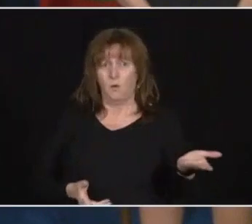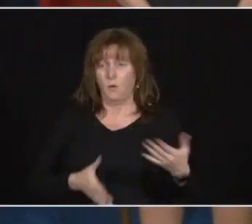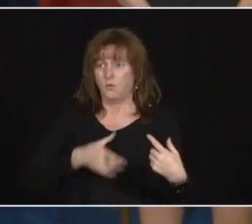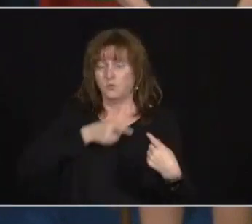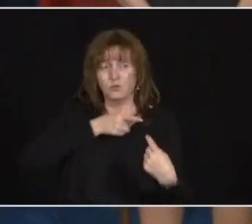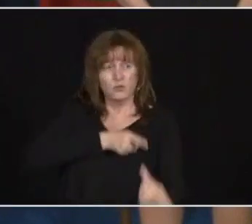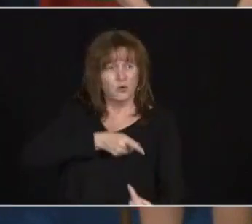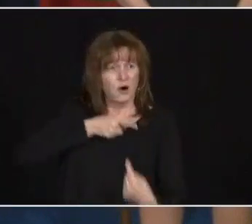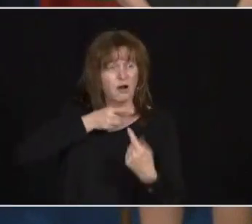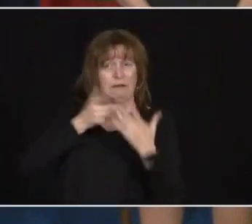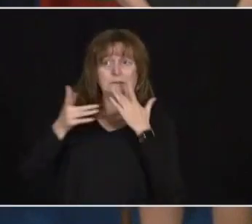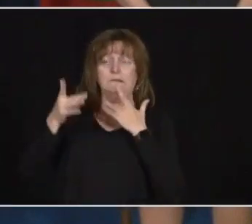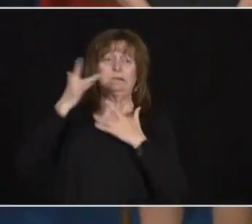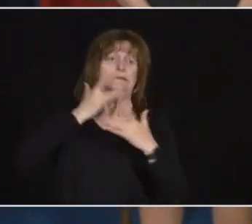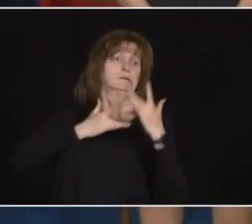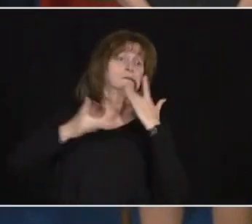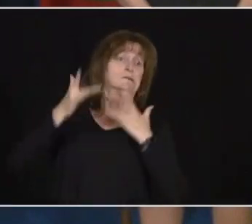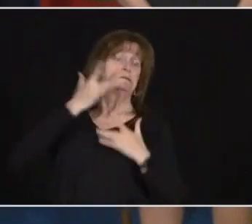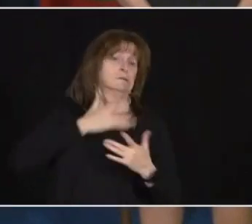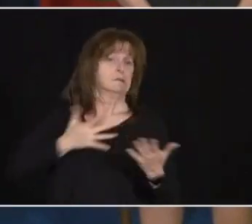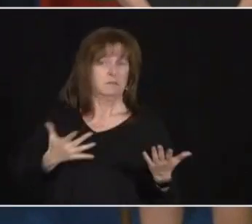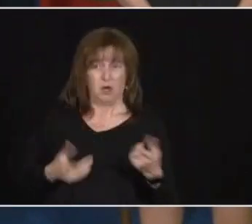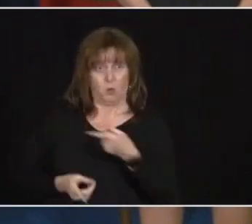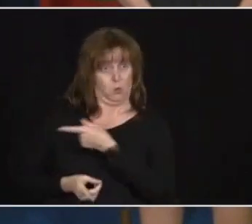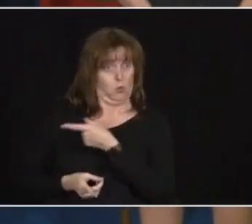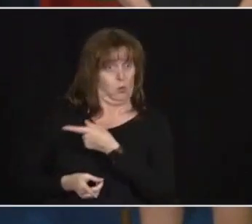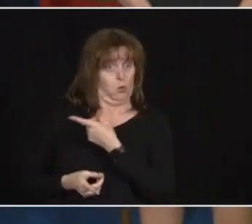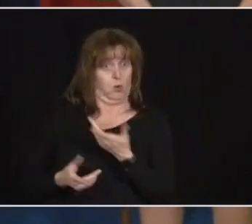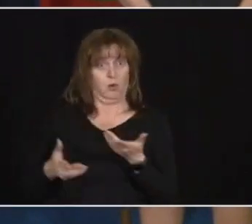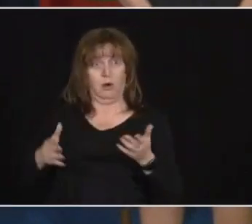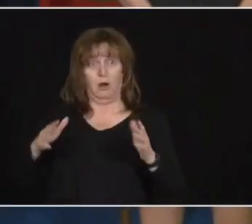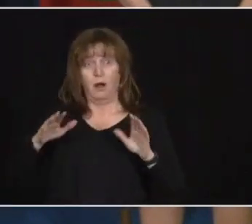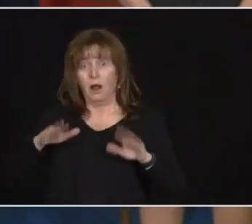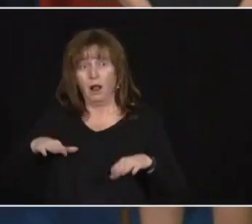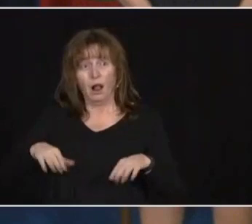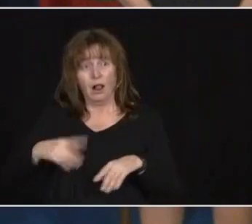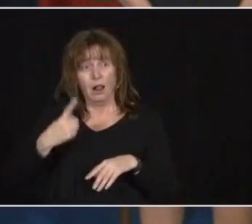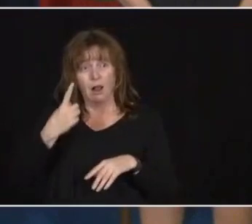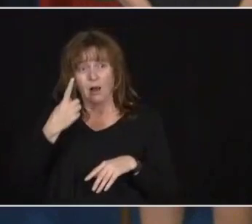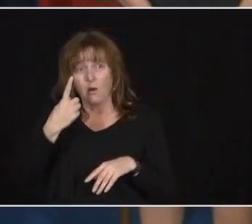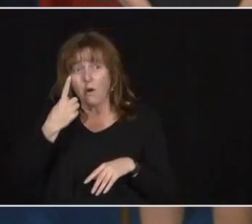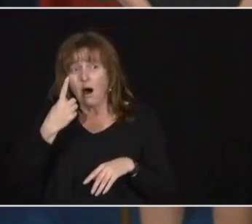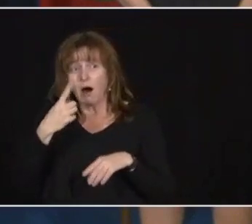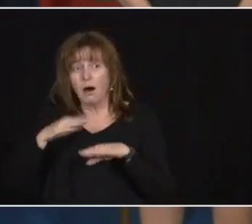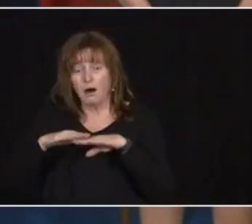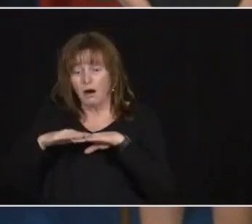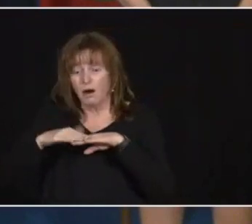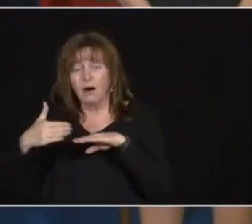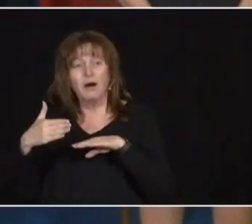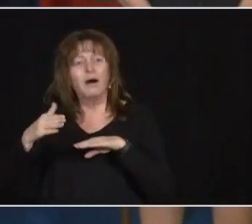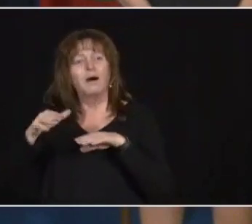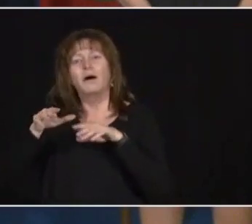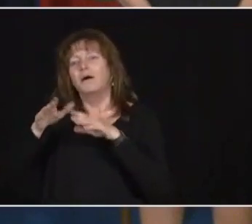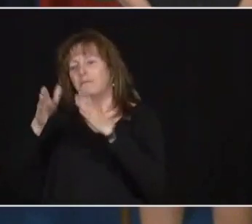you have not laid ooff a single public sector worker in the province of Ontario nor cut any hours.